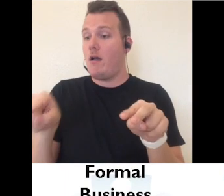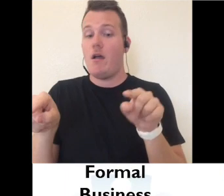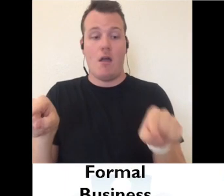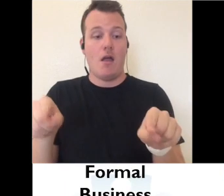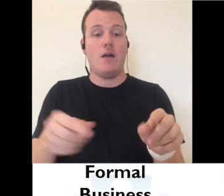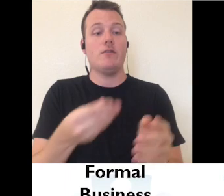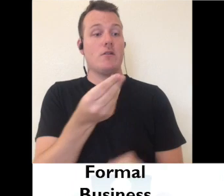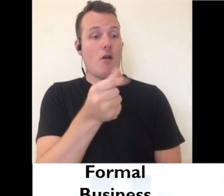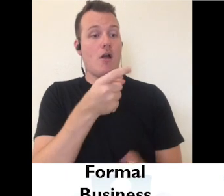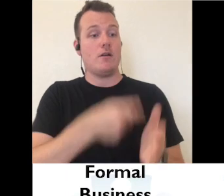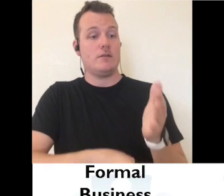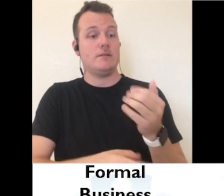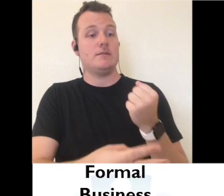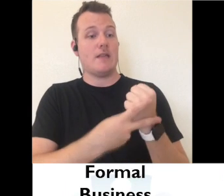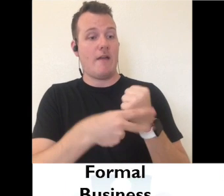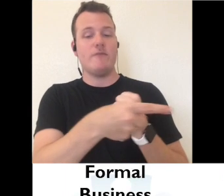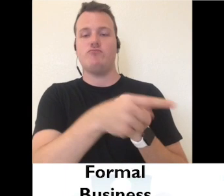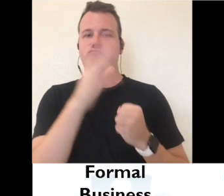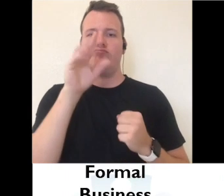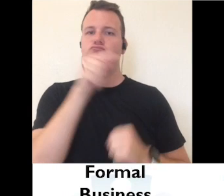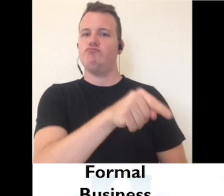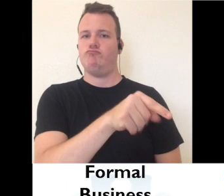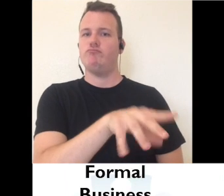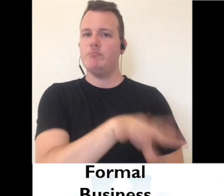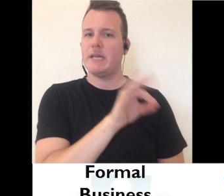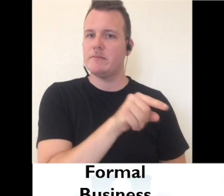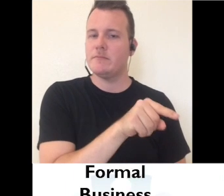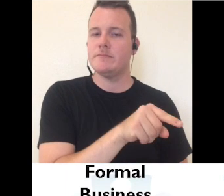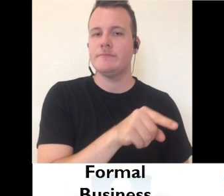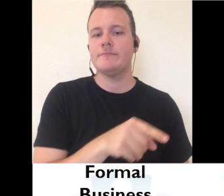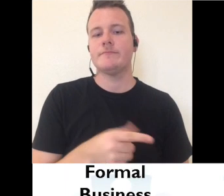we're working on the possibility of differentiation, so we can reverse that.